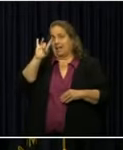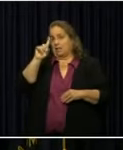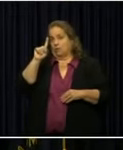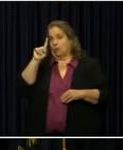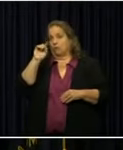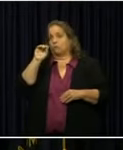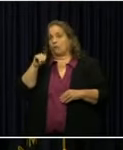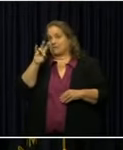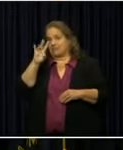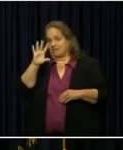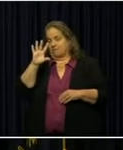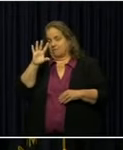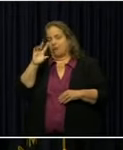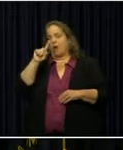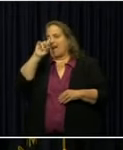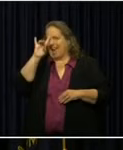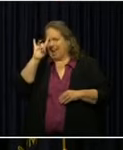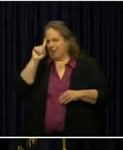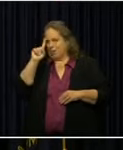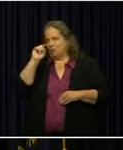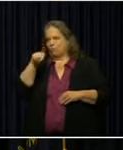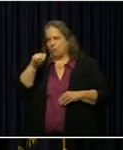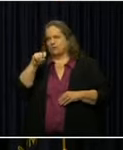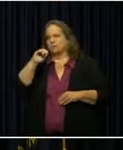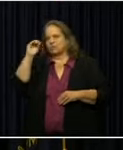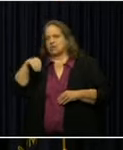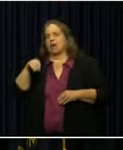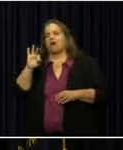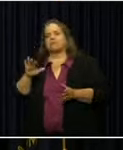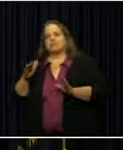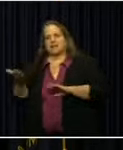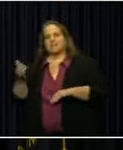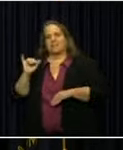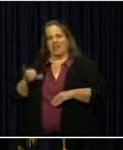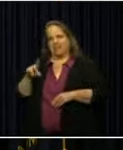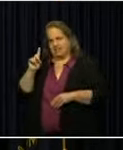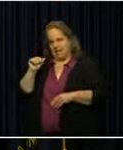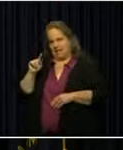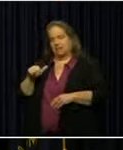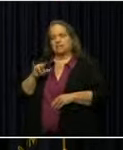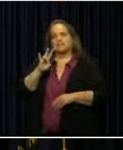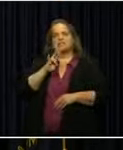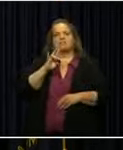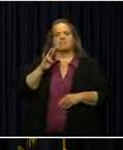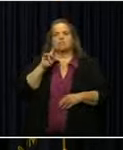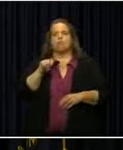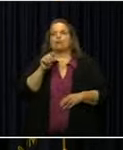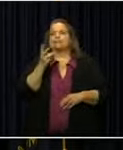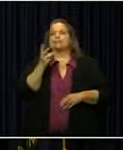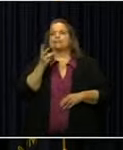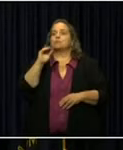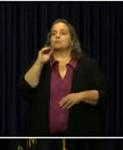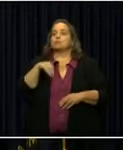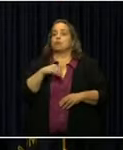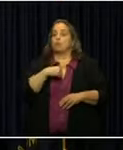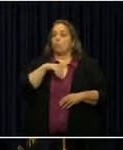WE'RE MAKING A NUMBER -- TAKING A NUMBER OF STEPS IN GREEN